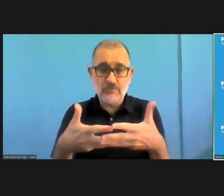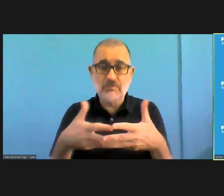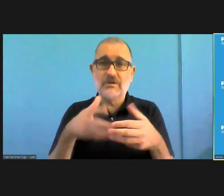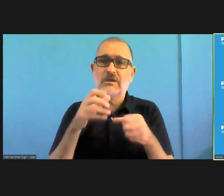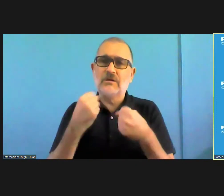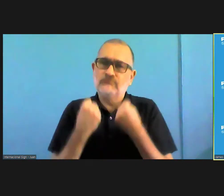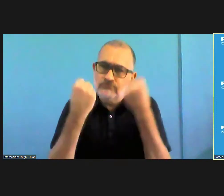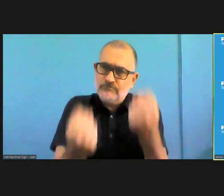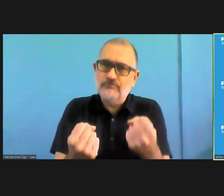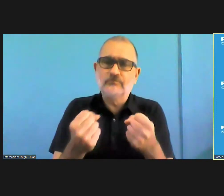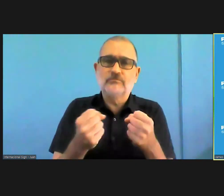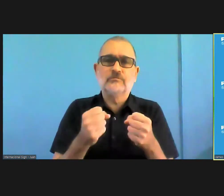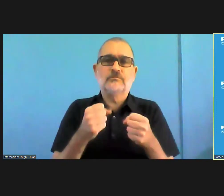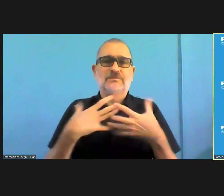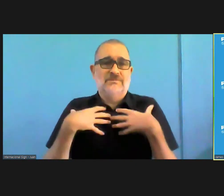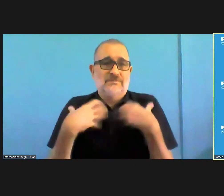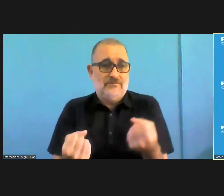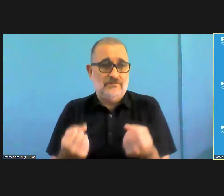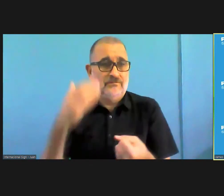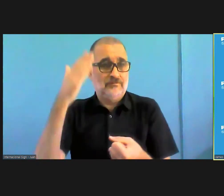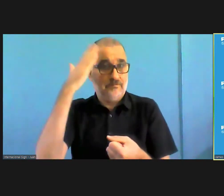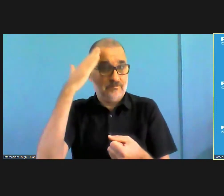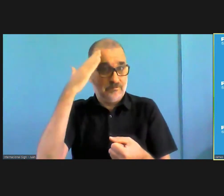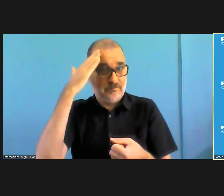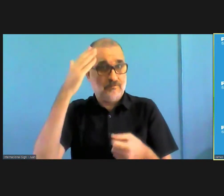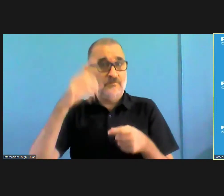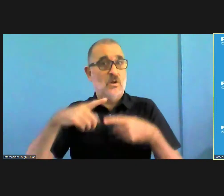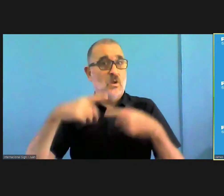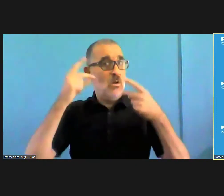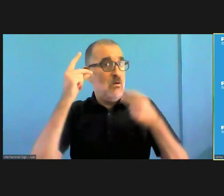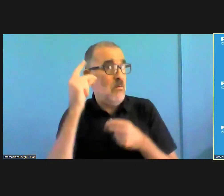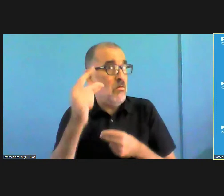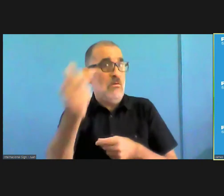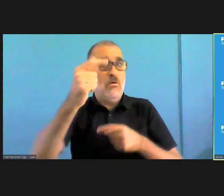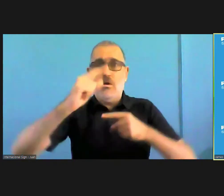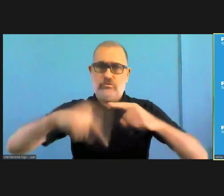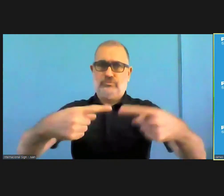And also consolidating some of the innovations we have seen.